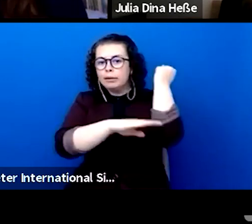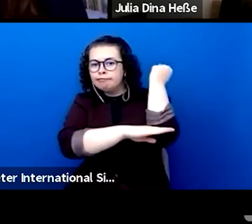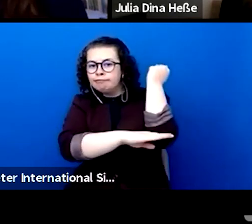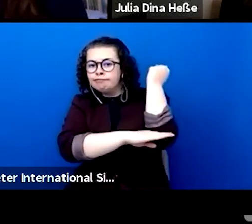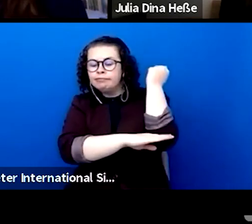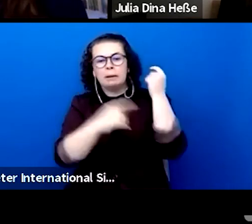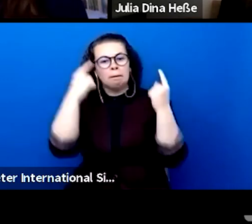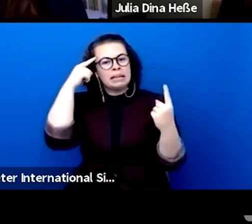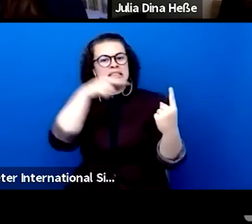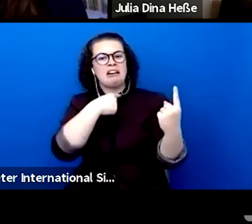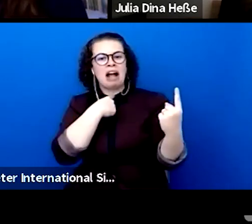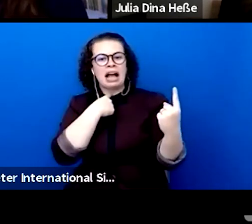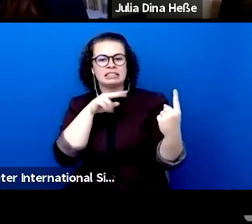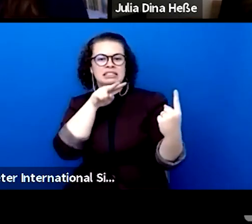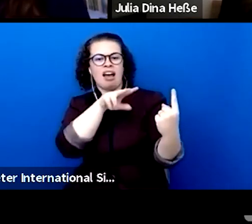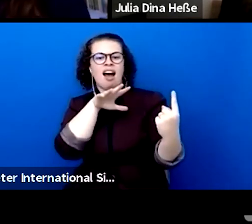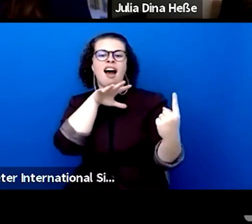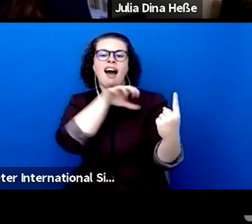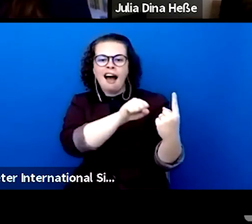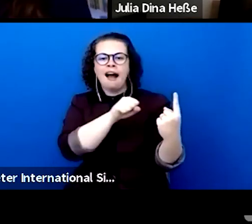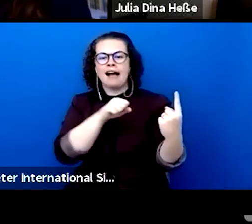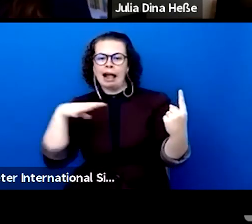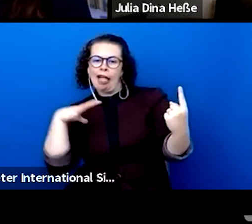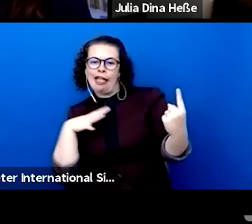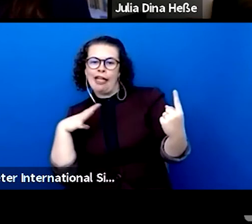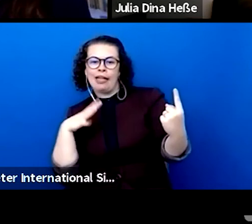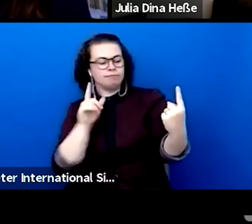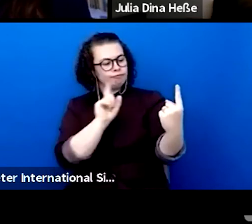like theater language but this is also something that we can work with at the theatres,